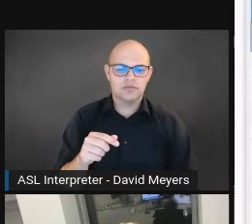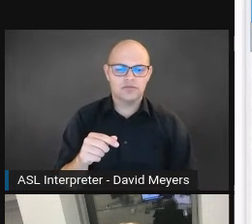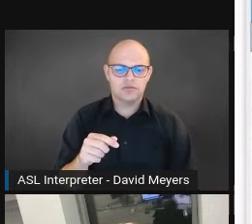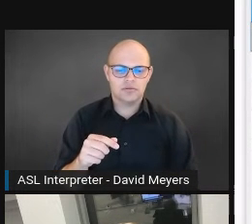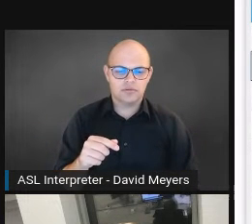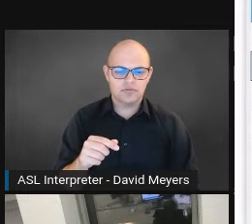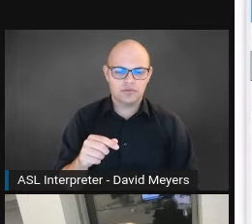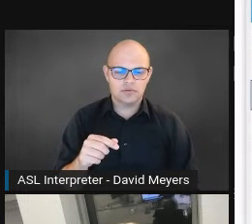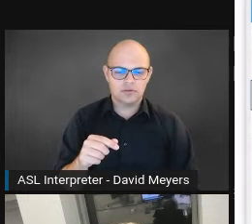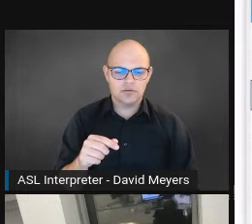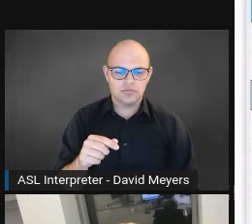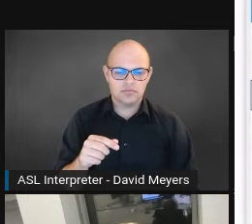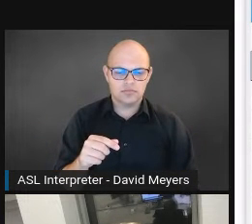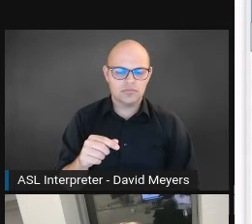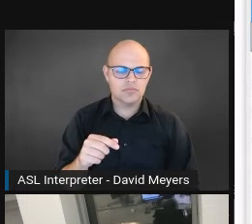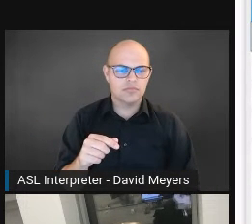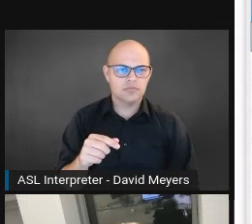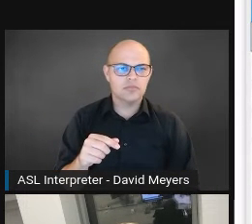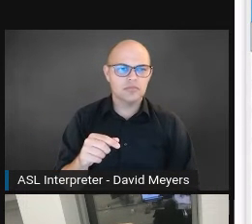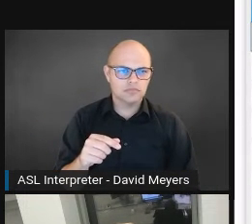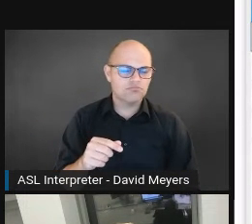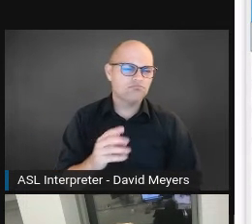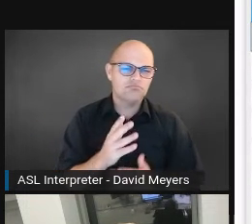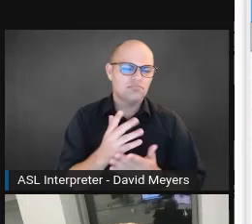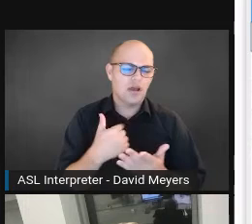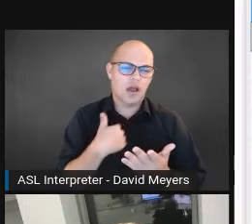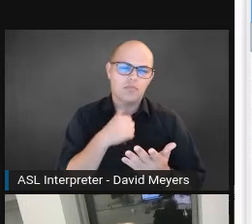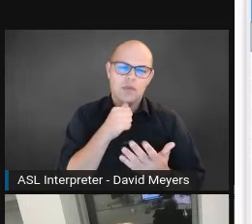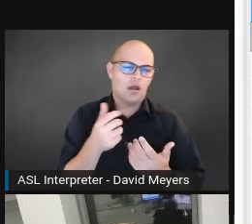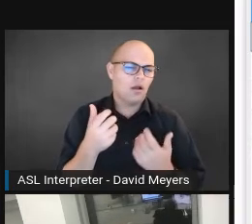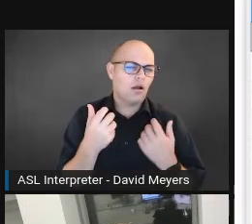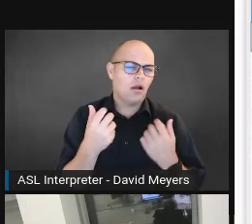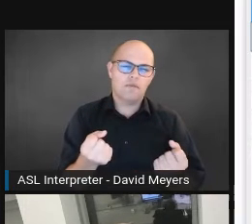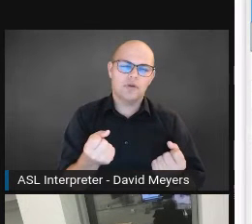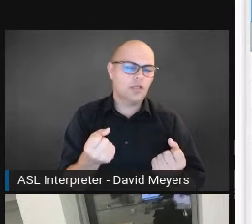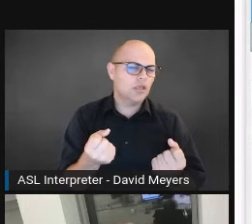I'm not really confident that it's very useful